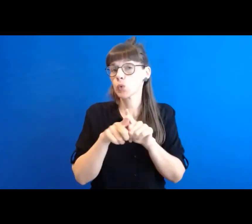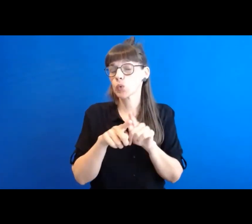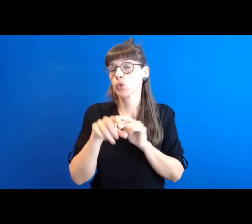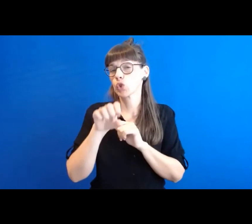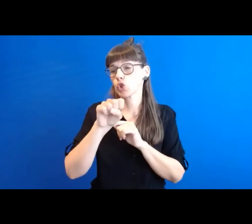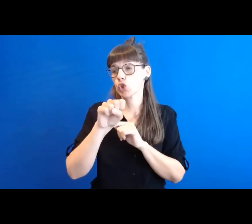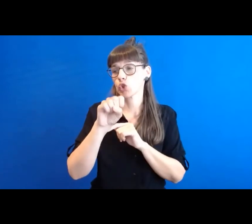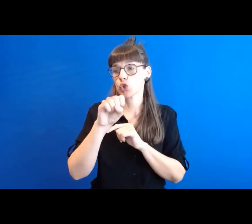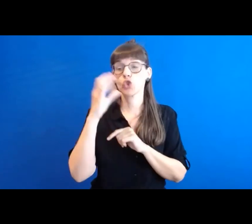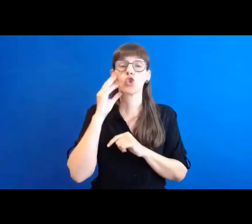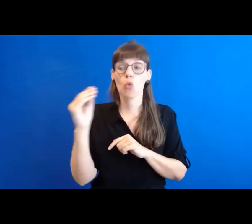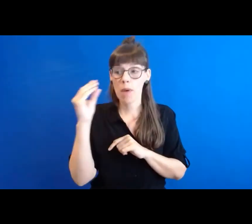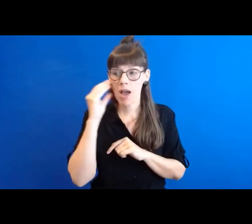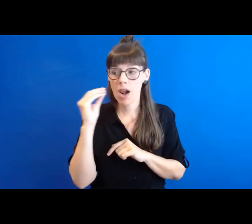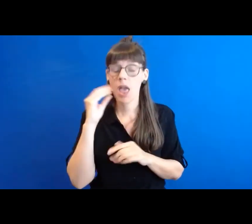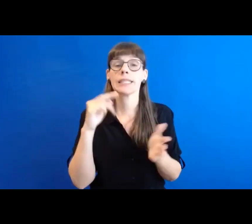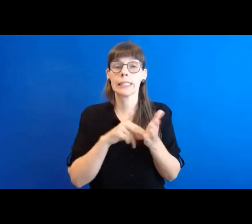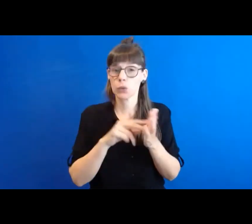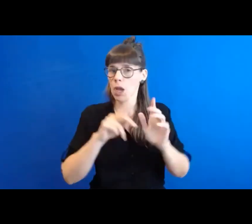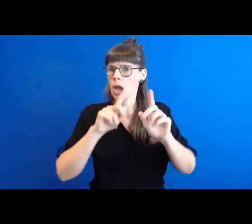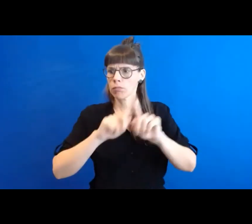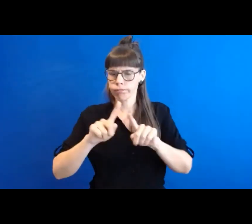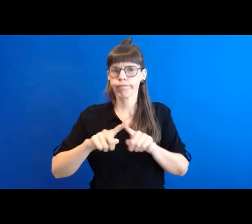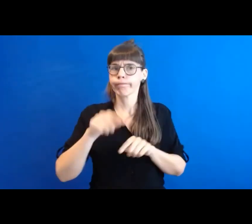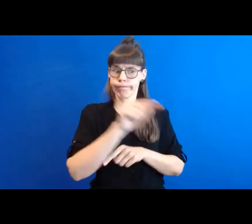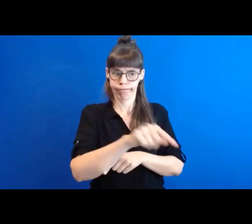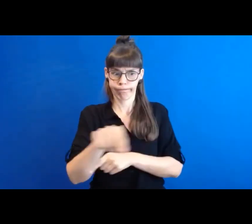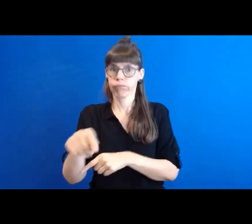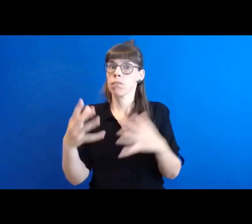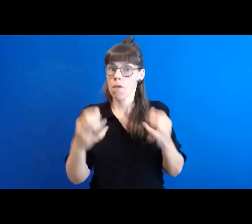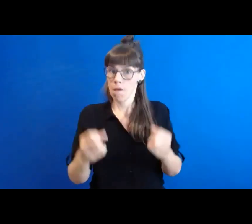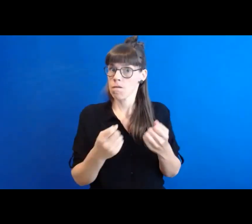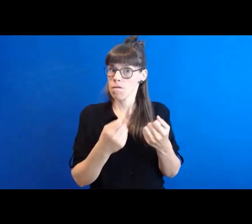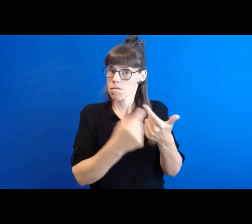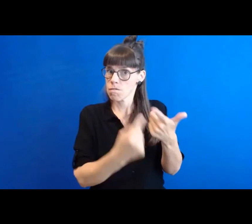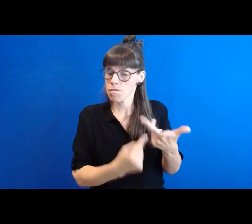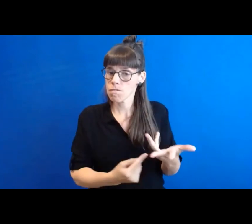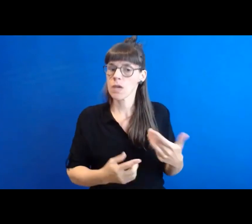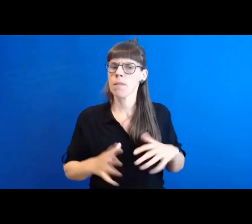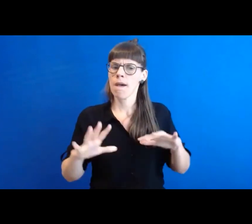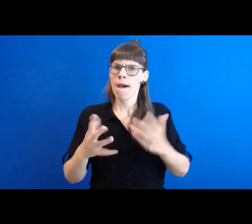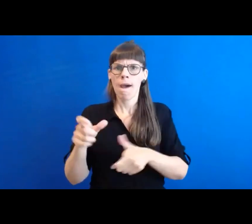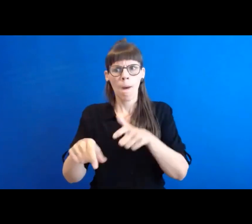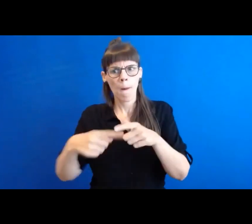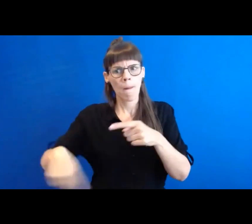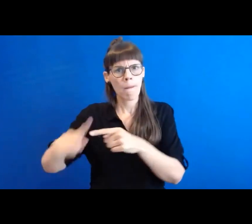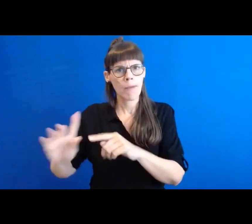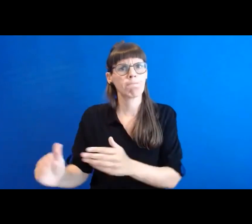disabilities. So some of the actions we've done in Somalia and Syria and Sudan, among others, but as well to construct some